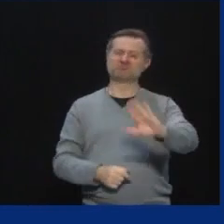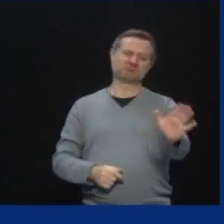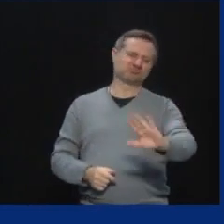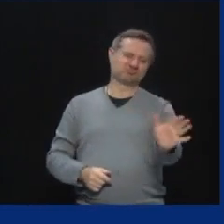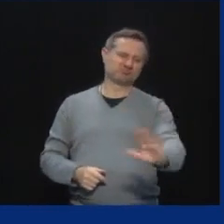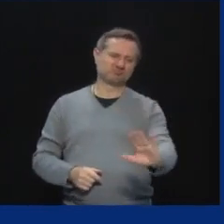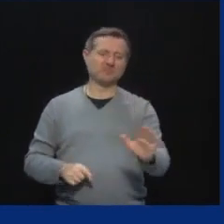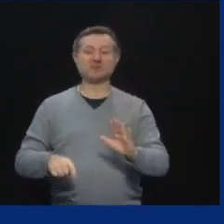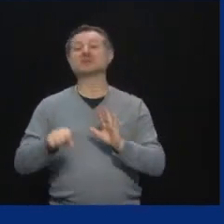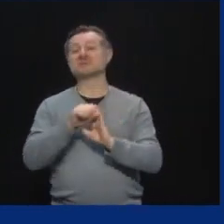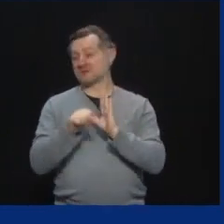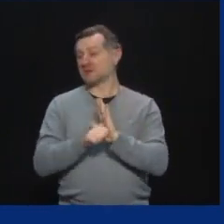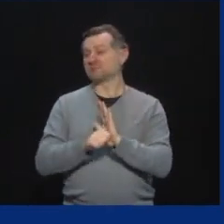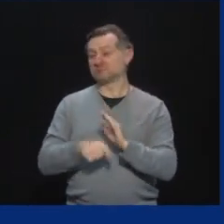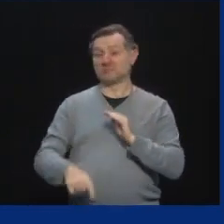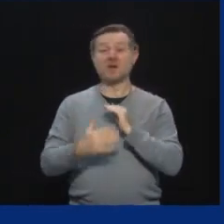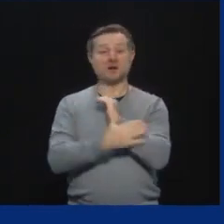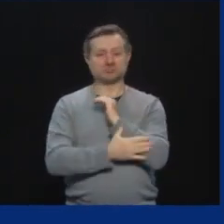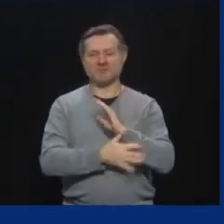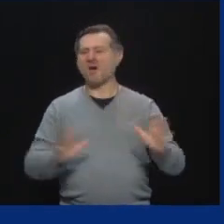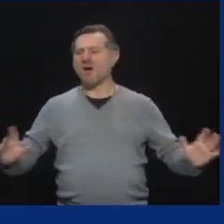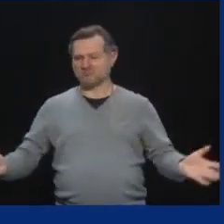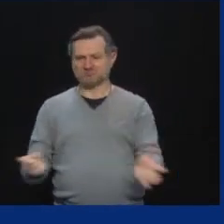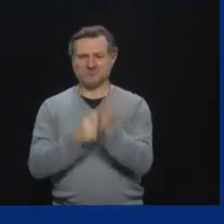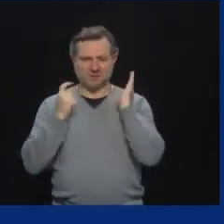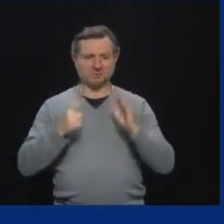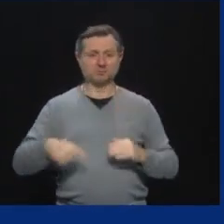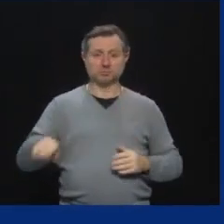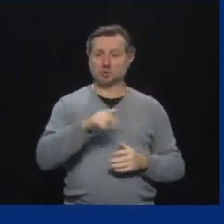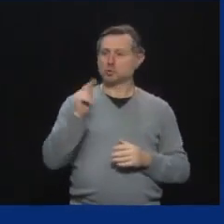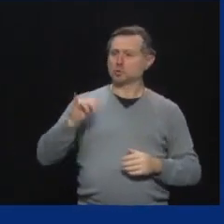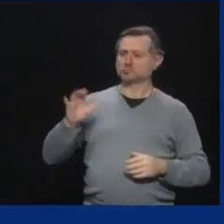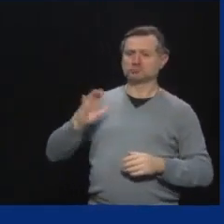mandated this. But we were hardest hit. We everybody knows somebody who had